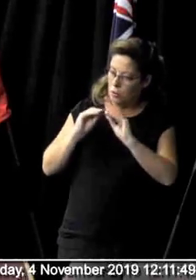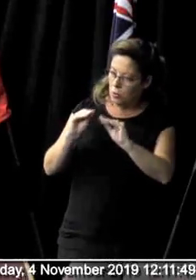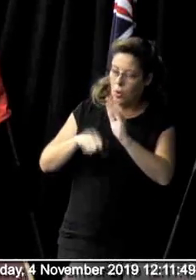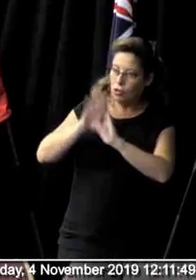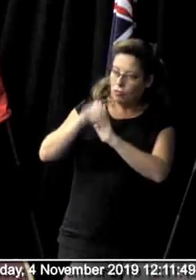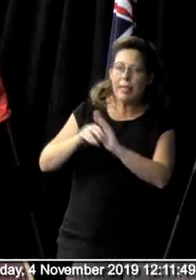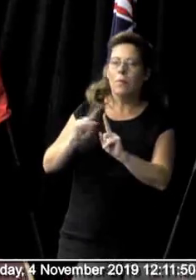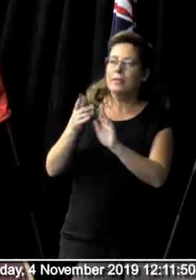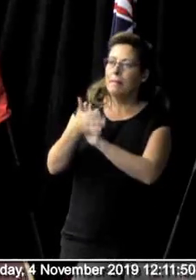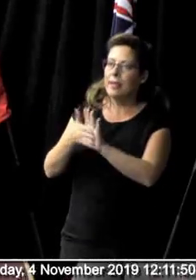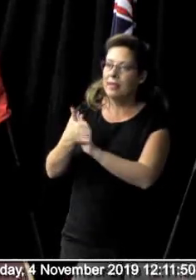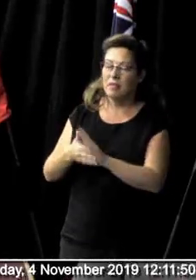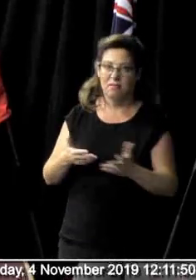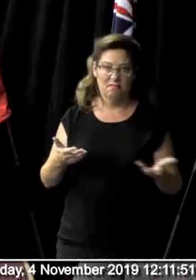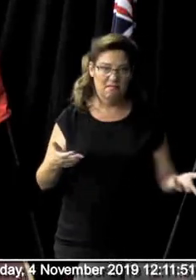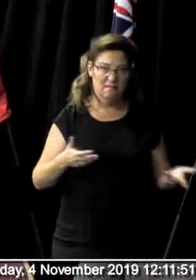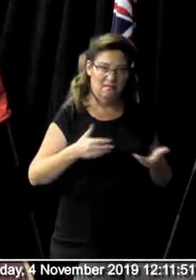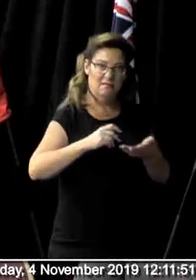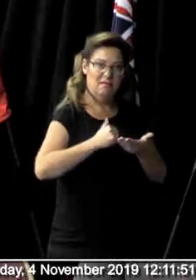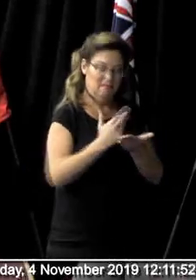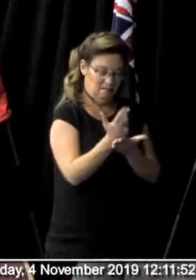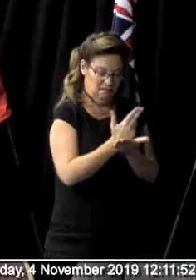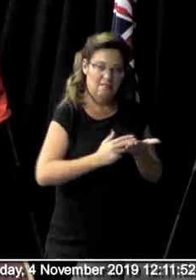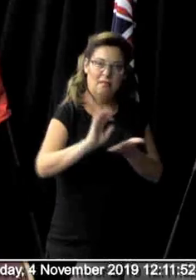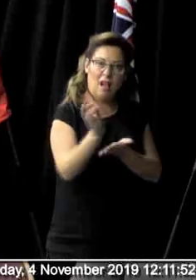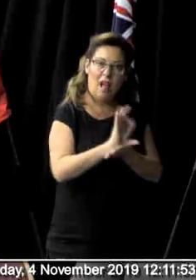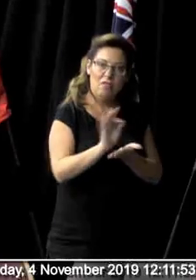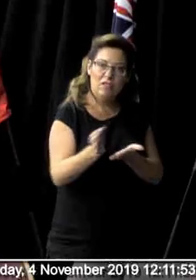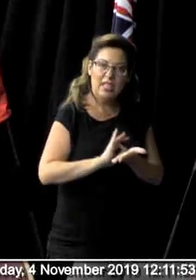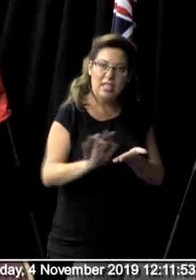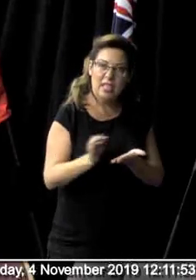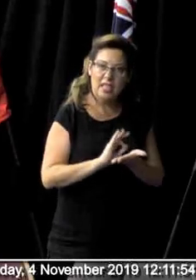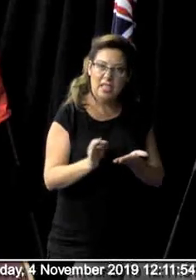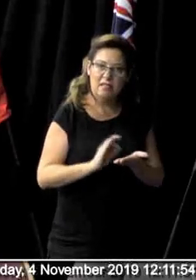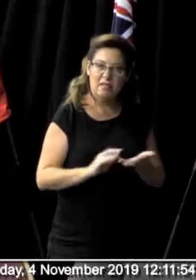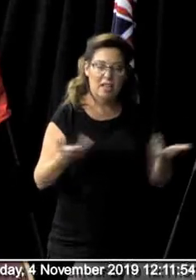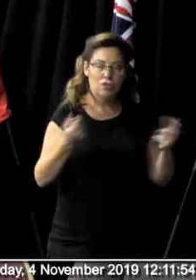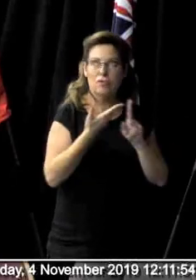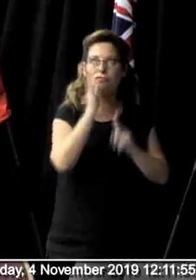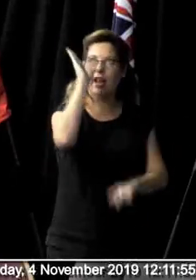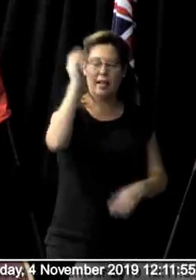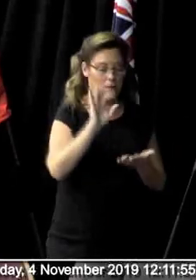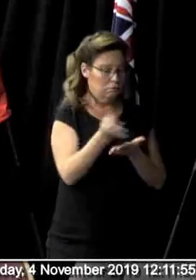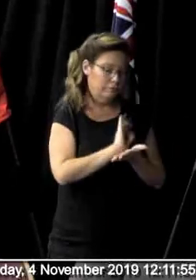And it wasn’t even content or curriculum related. So it was just random colouring in.